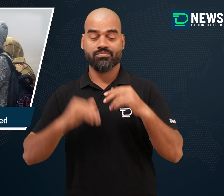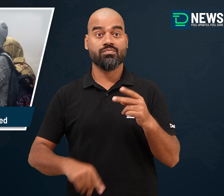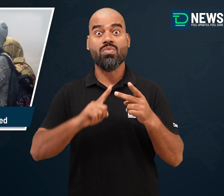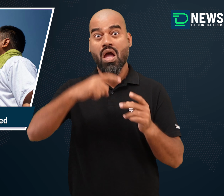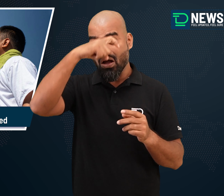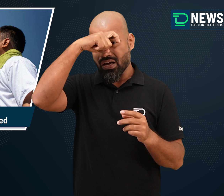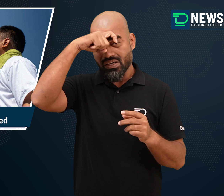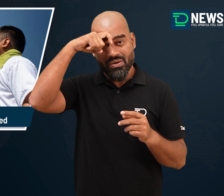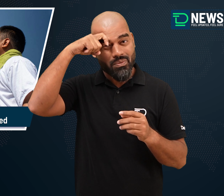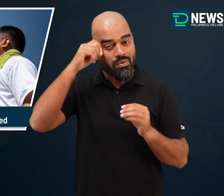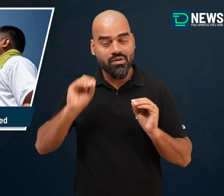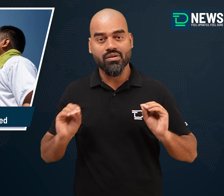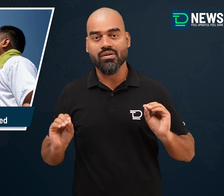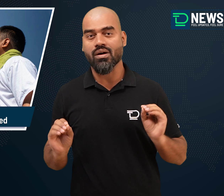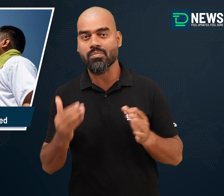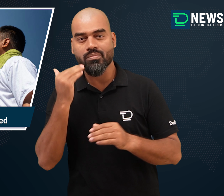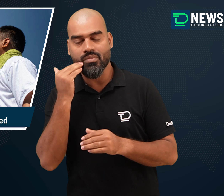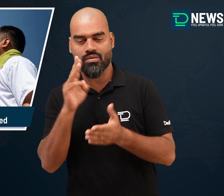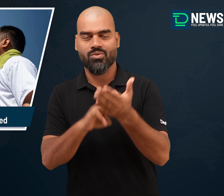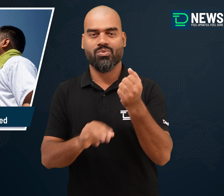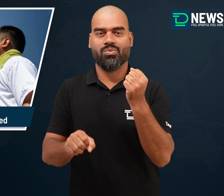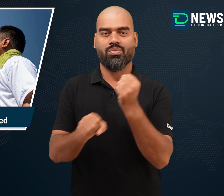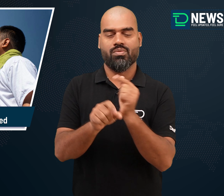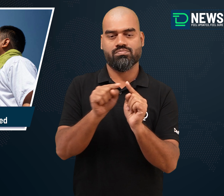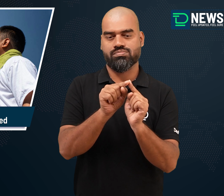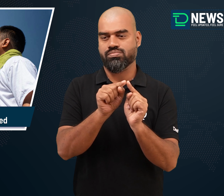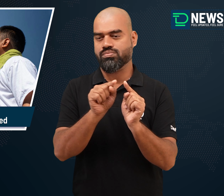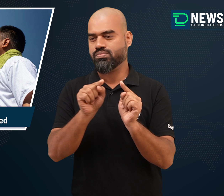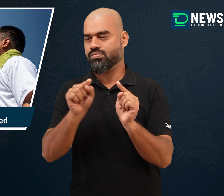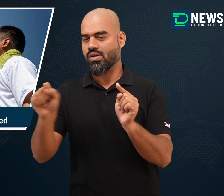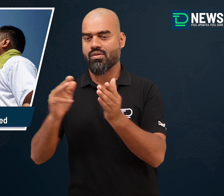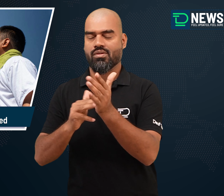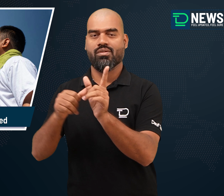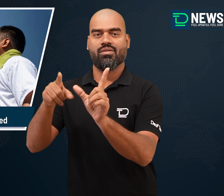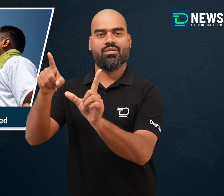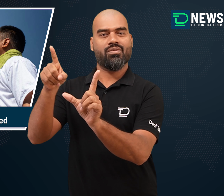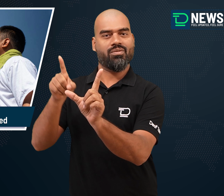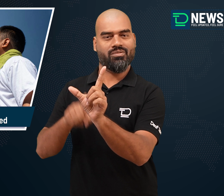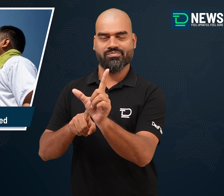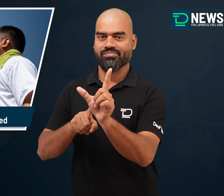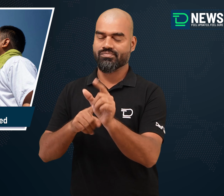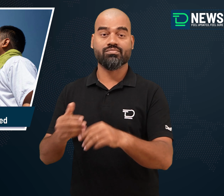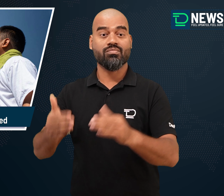Summer is from March to May,